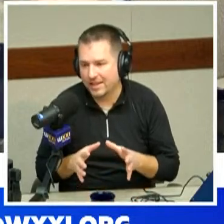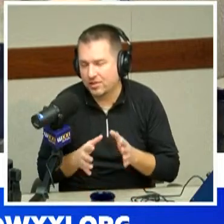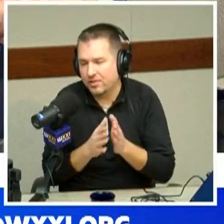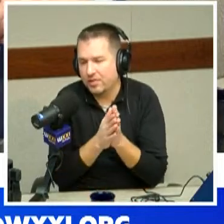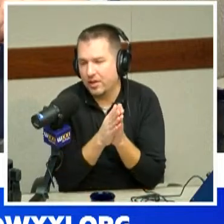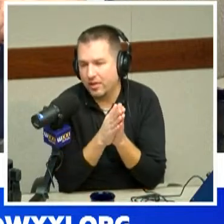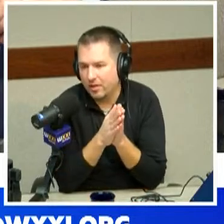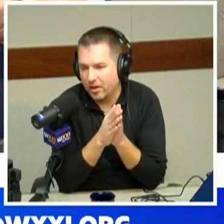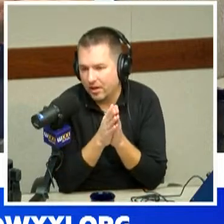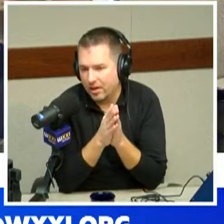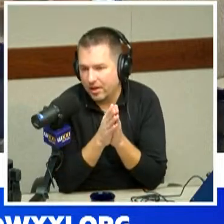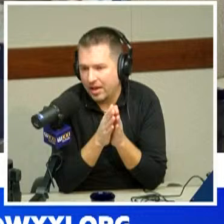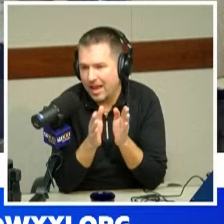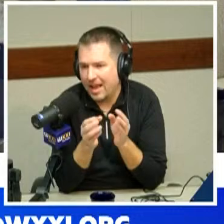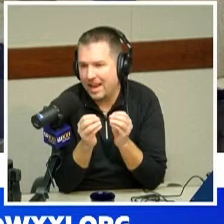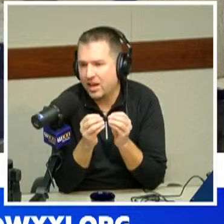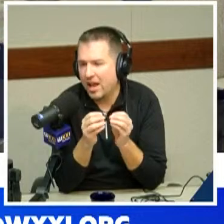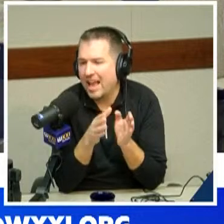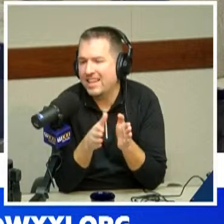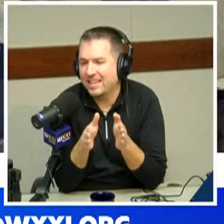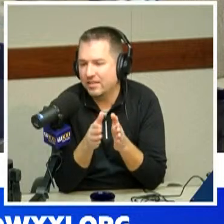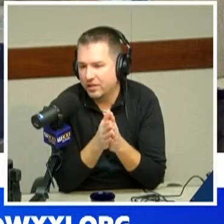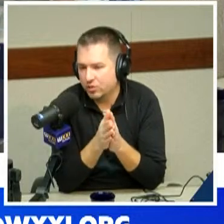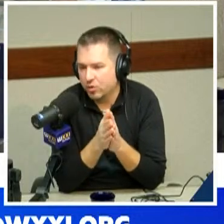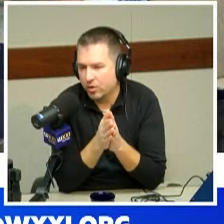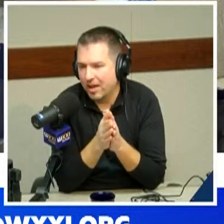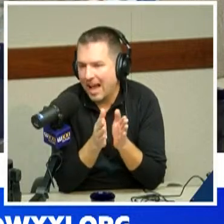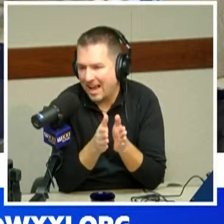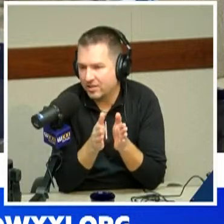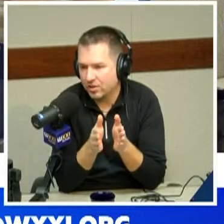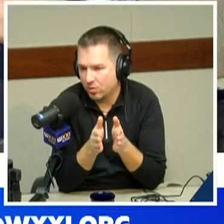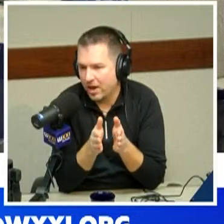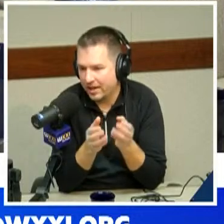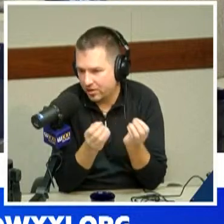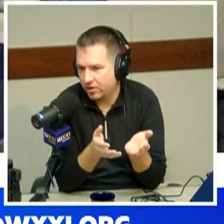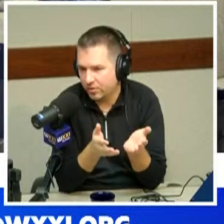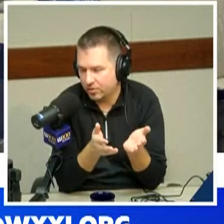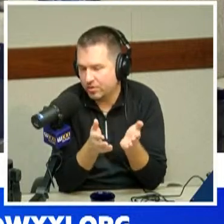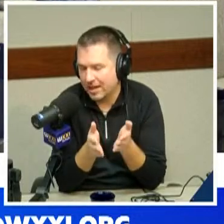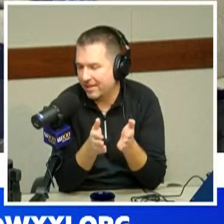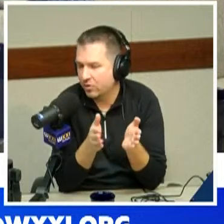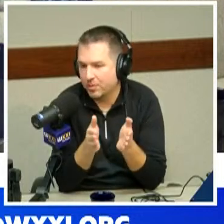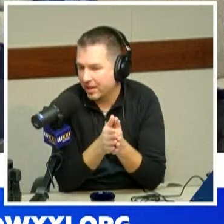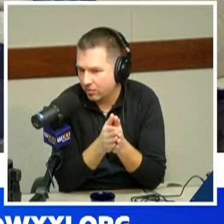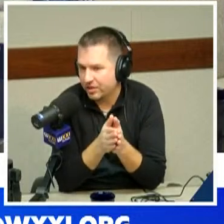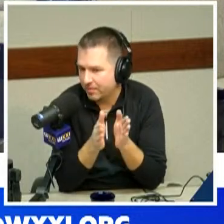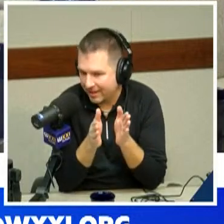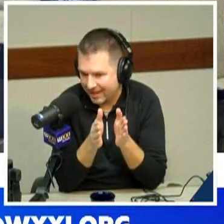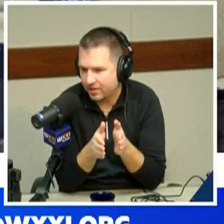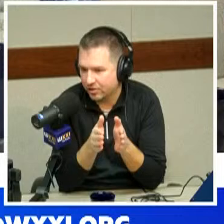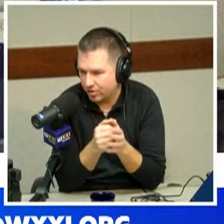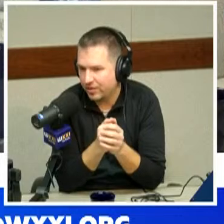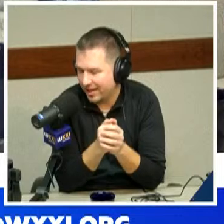guess any any individual has a way to use sign language but it can really be tailored to the